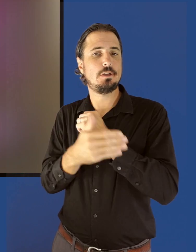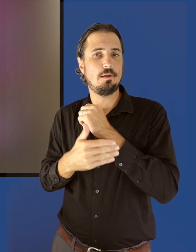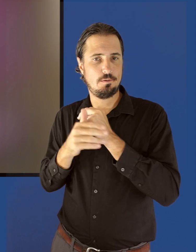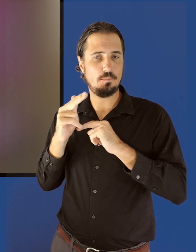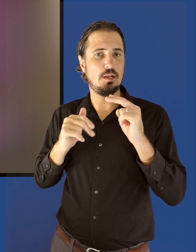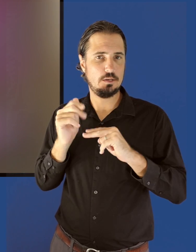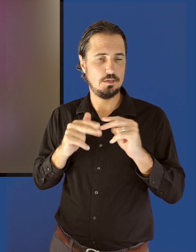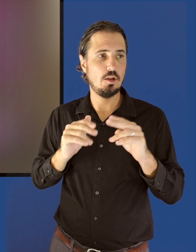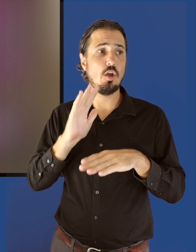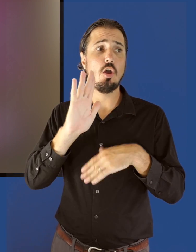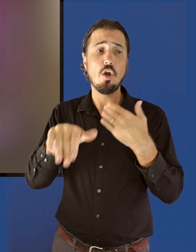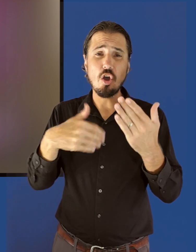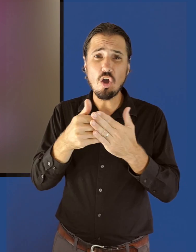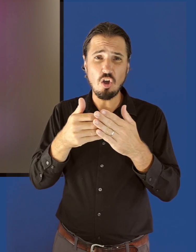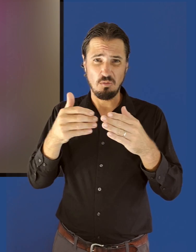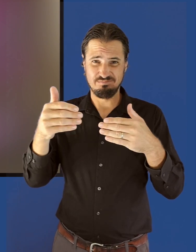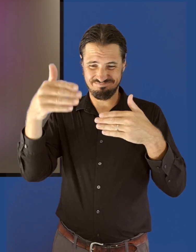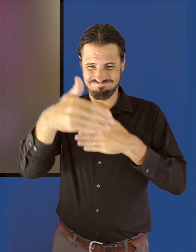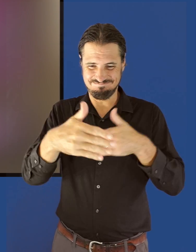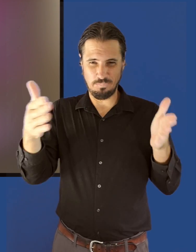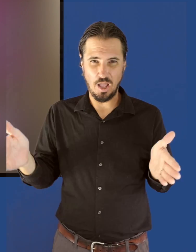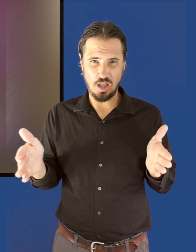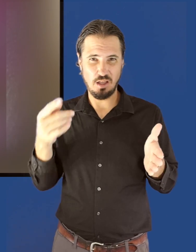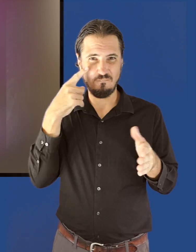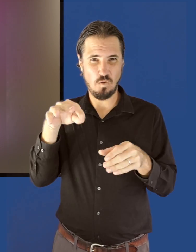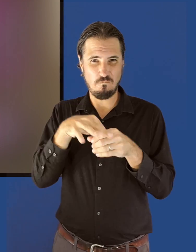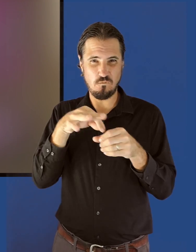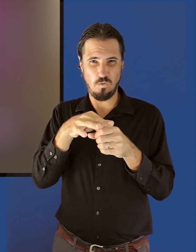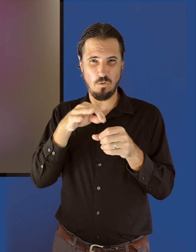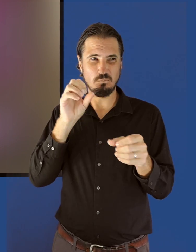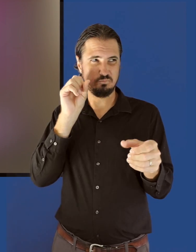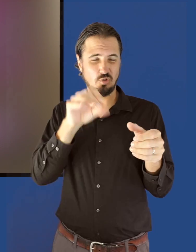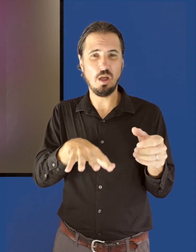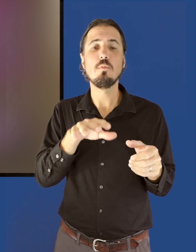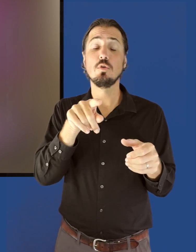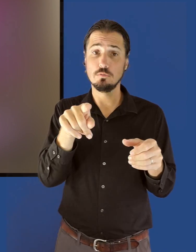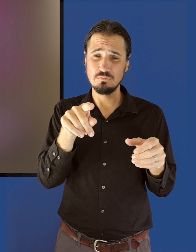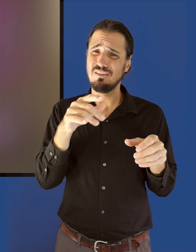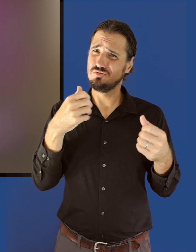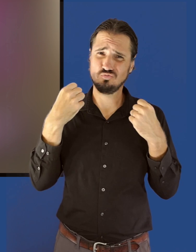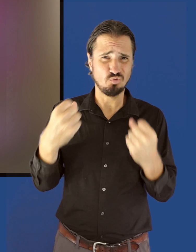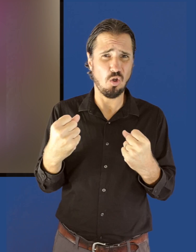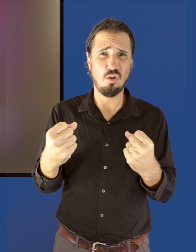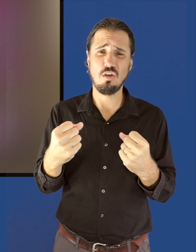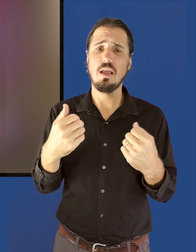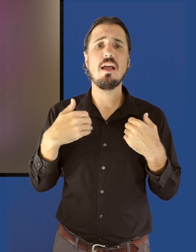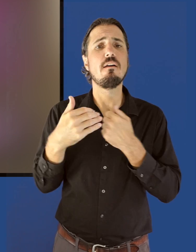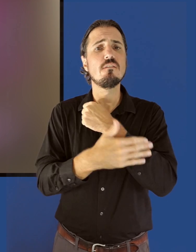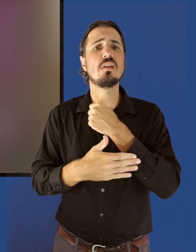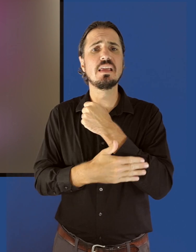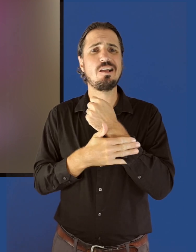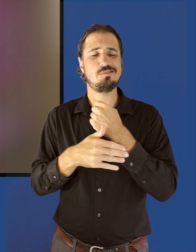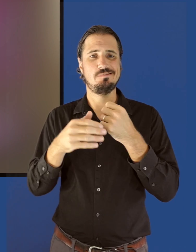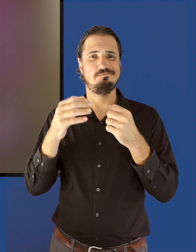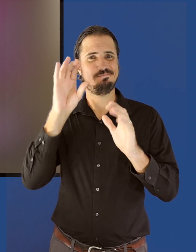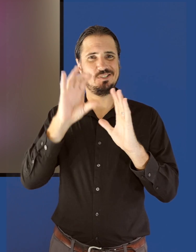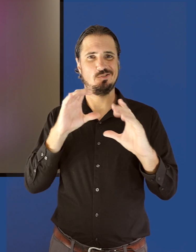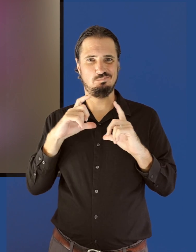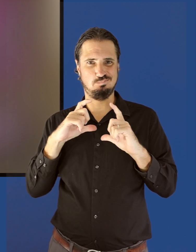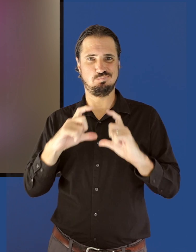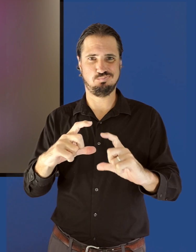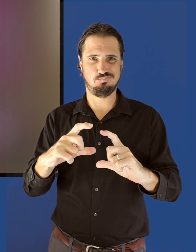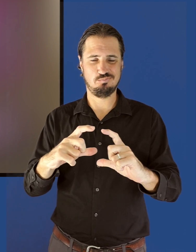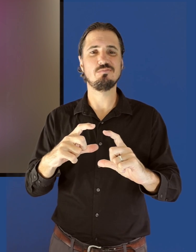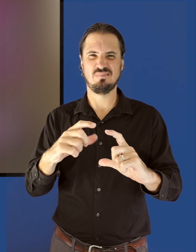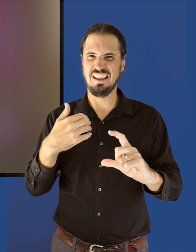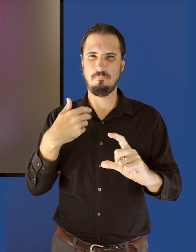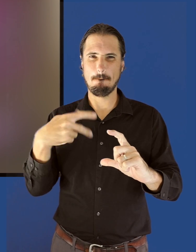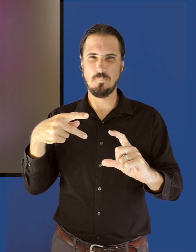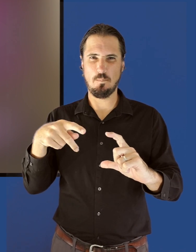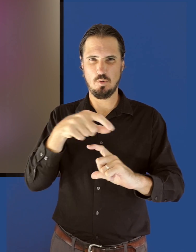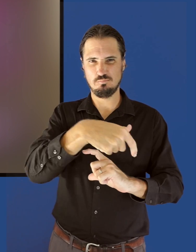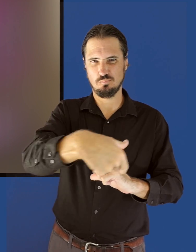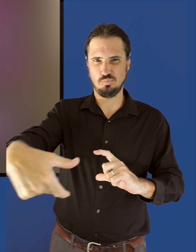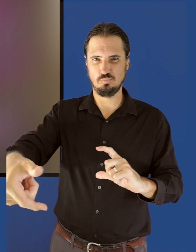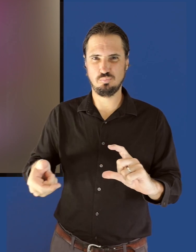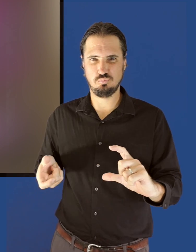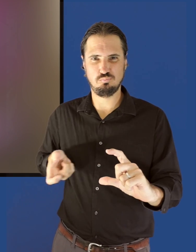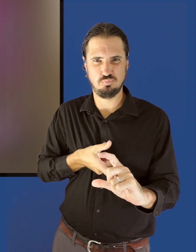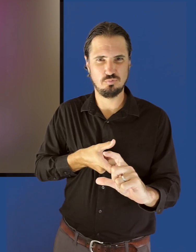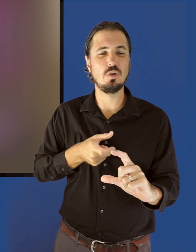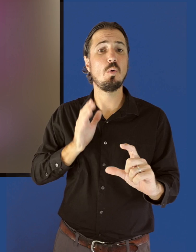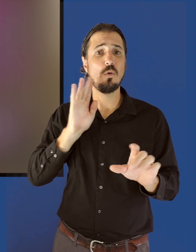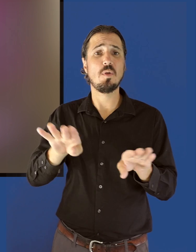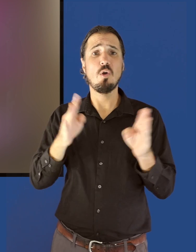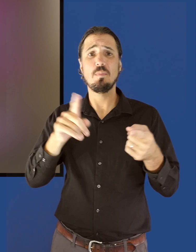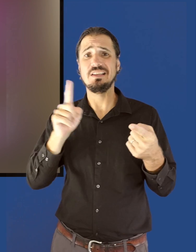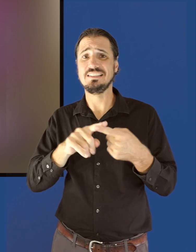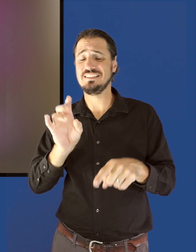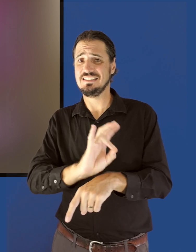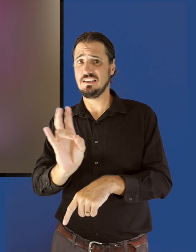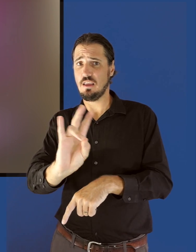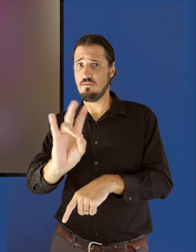All drop boxes are constructed of stainless steel and have been customized with purple badging and the County Seal. They are accessible 24 hours a day and will be open until 7:00 p.m. on